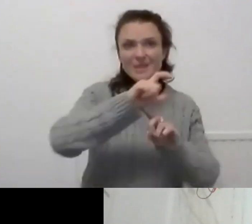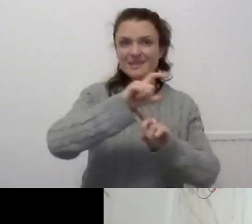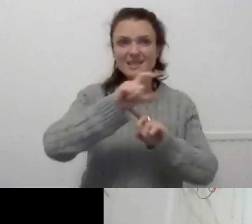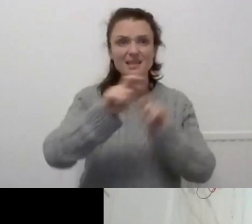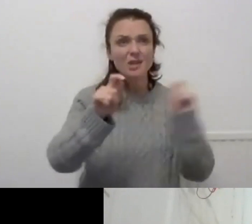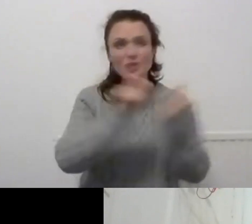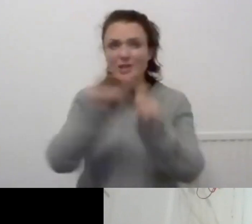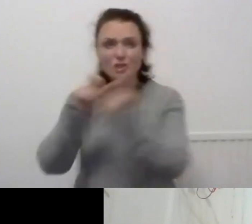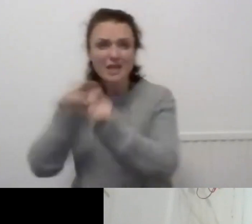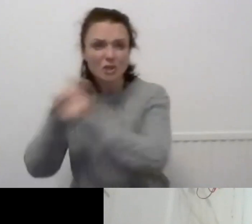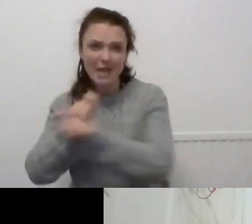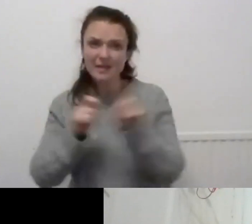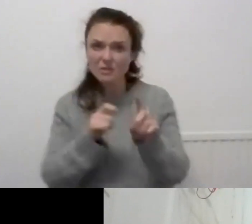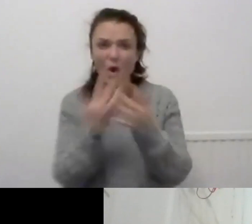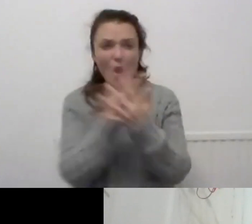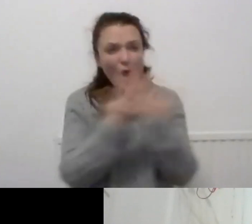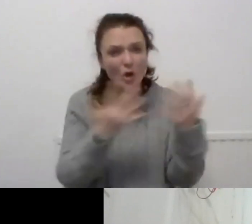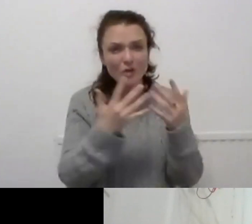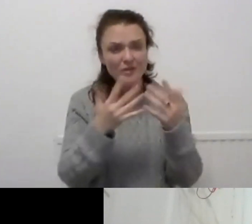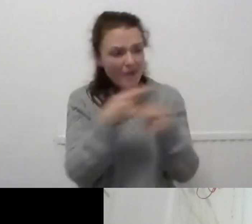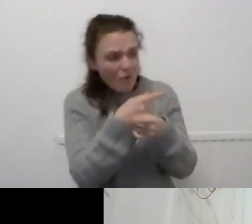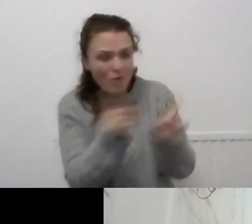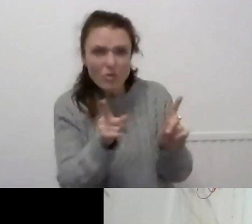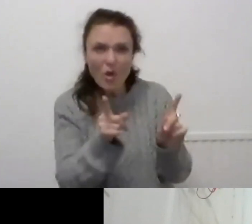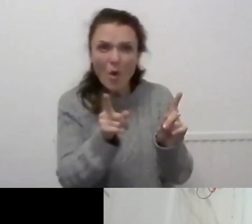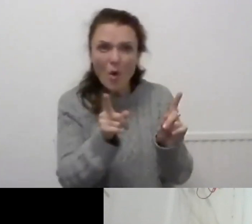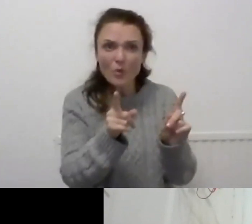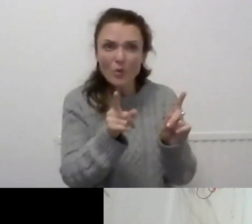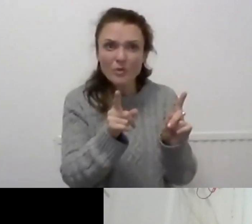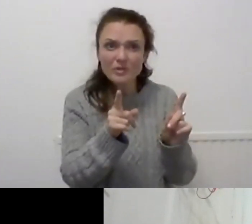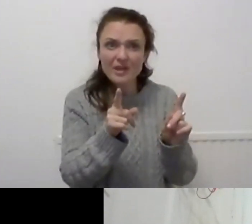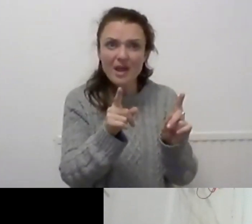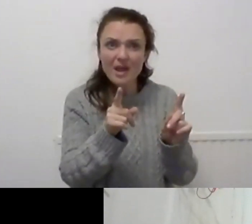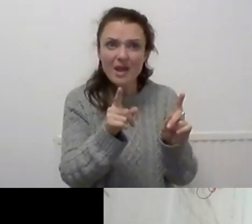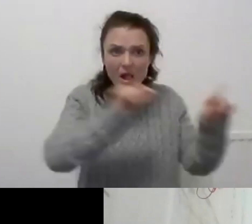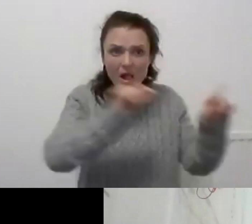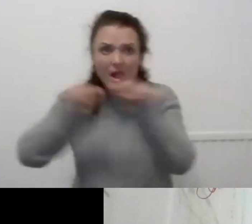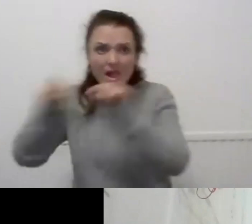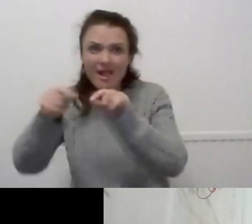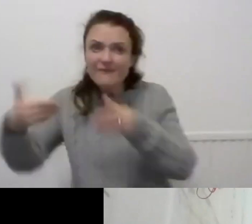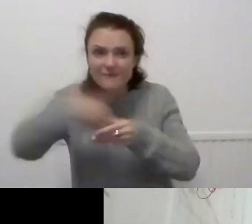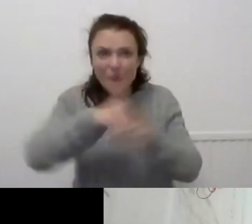care about the community. Really, we need to trust them, we need to really to, and I think, you know,